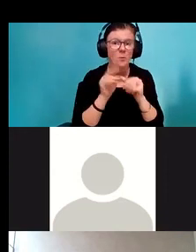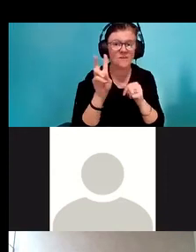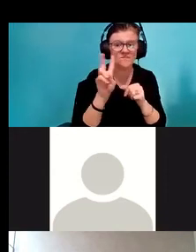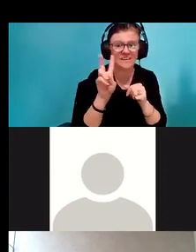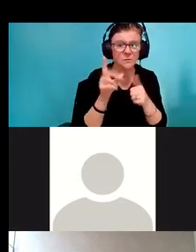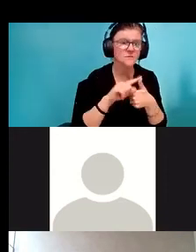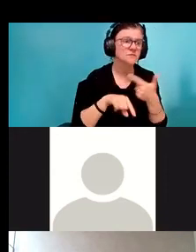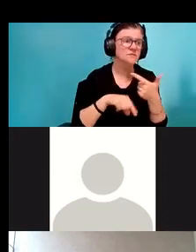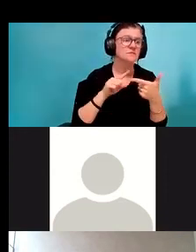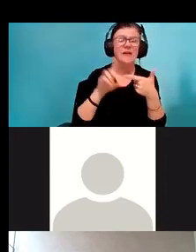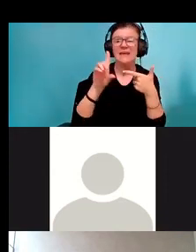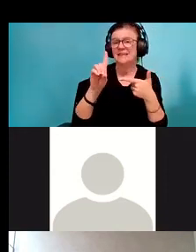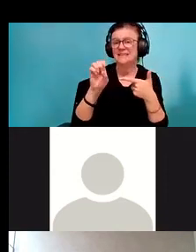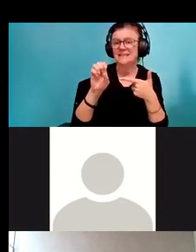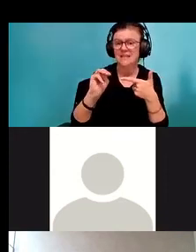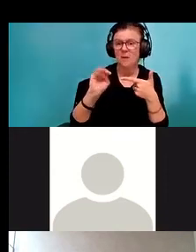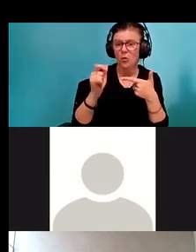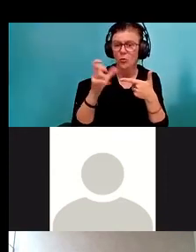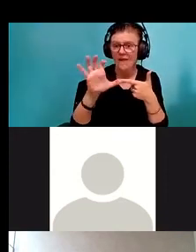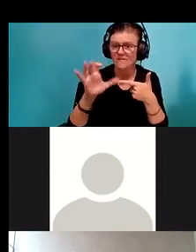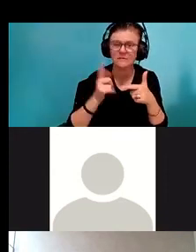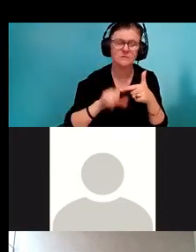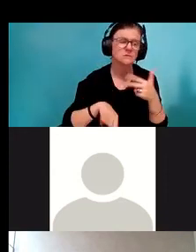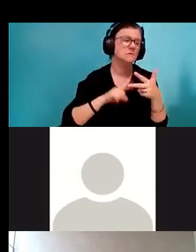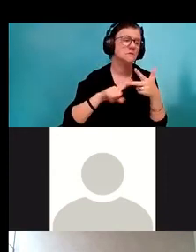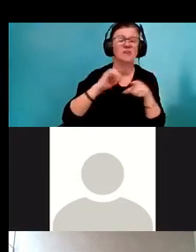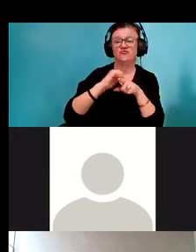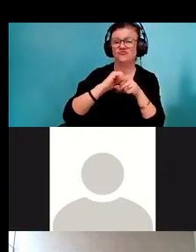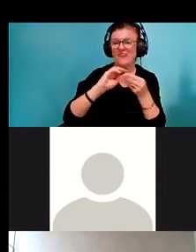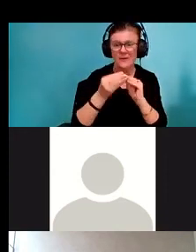demographics information, training numbers, any of that.